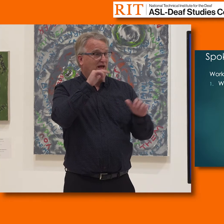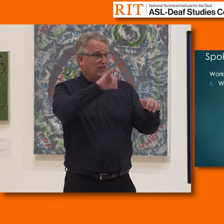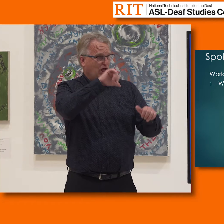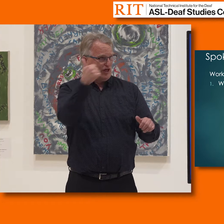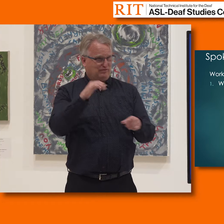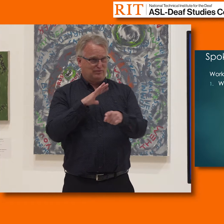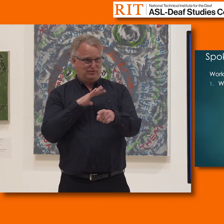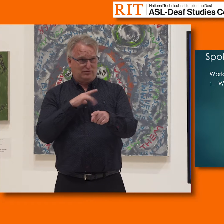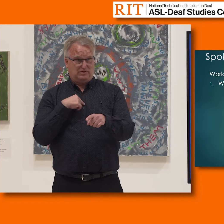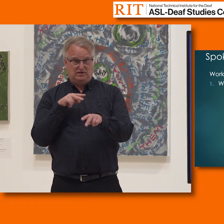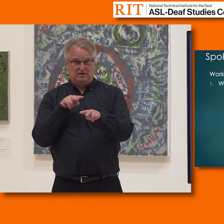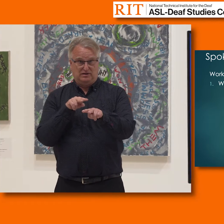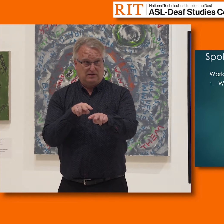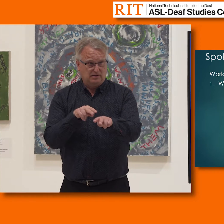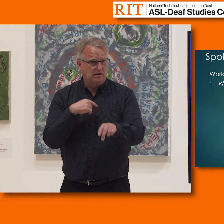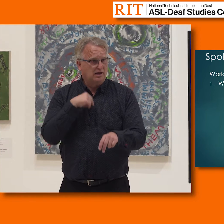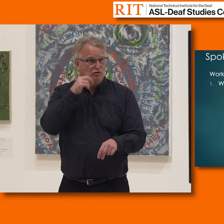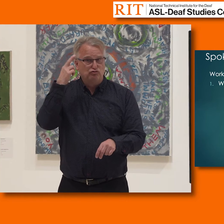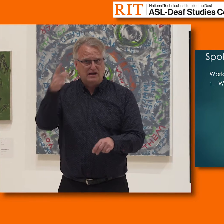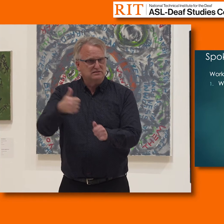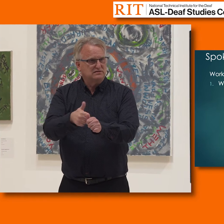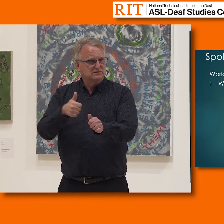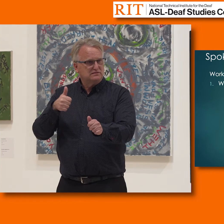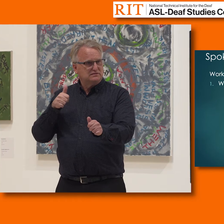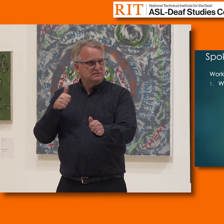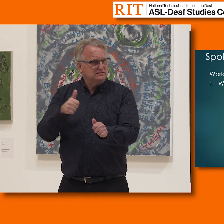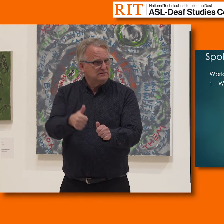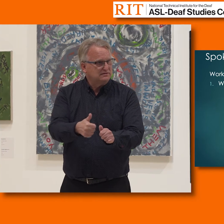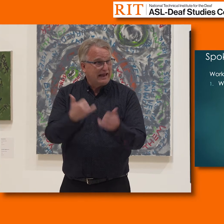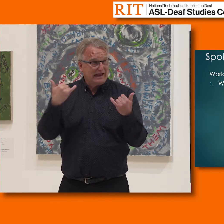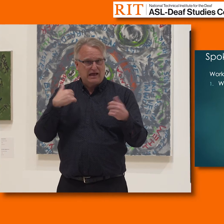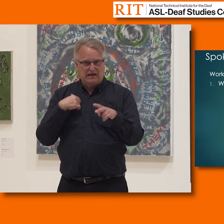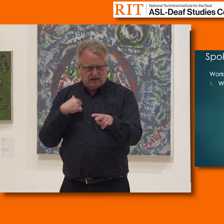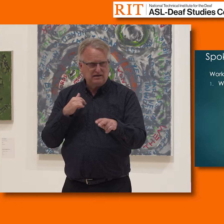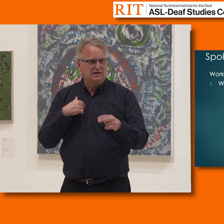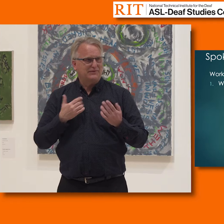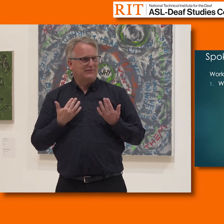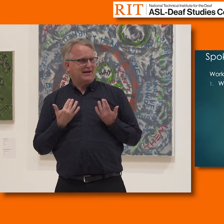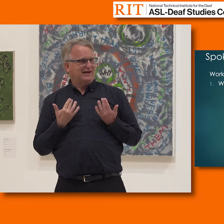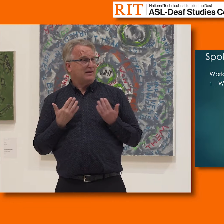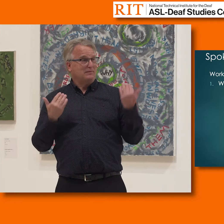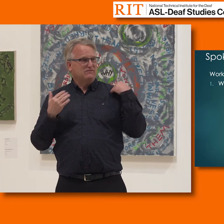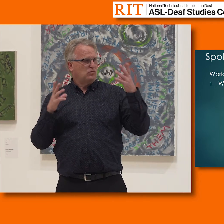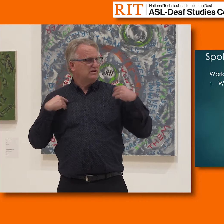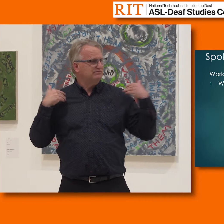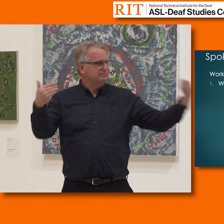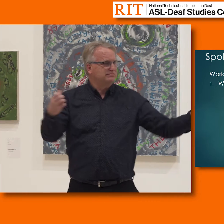Then consider, and this was a wonderful experience, real, real time, here I was able to look at the interpreter,